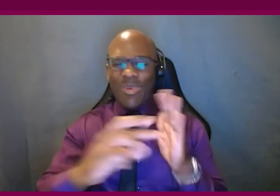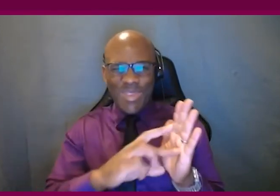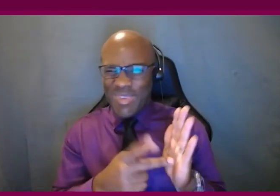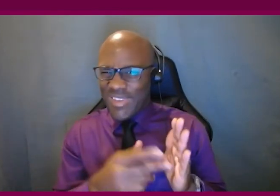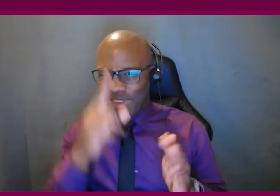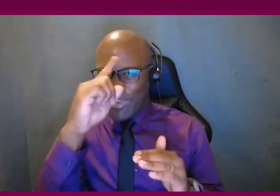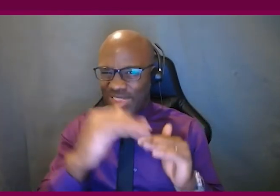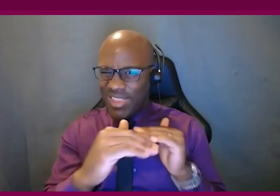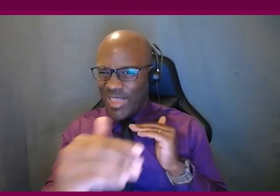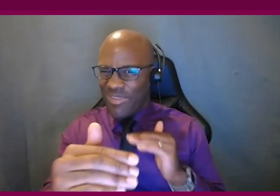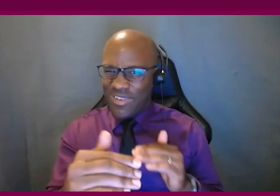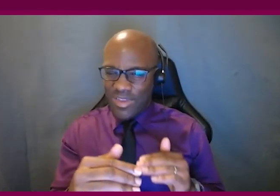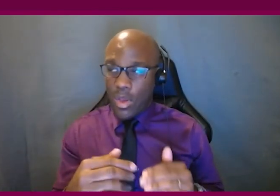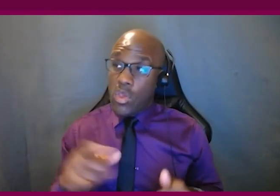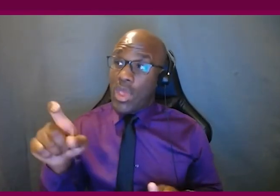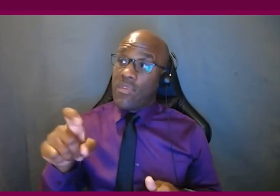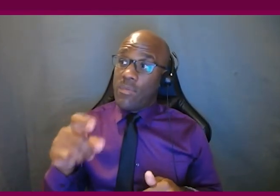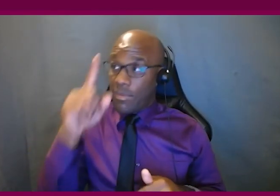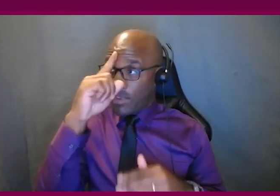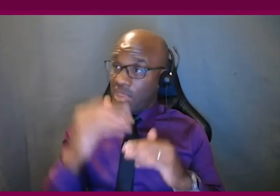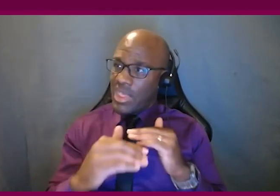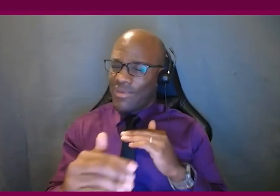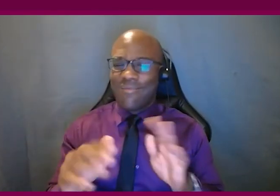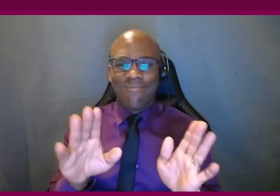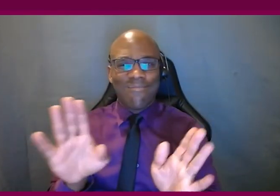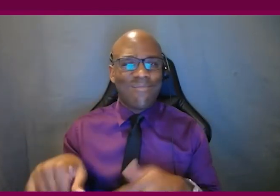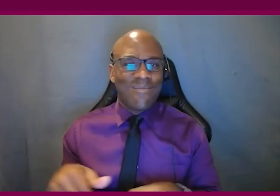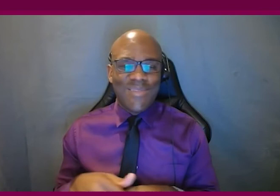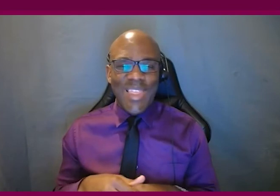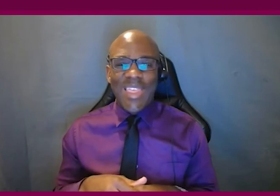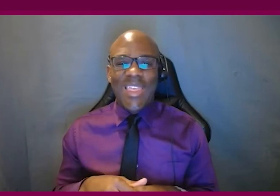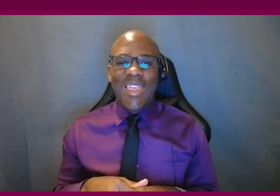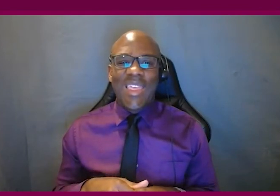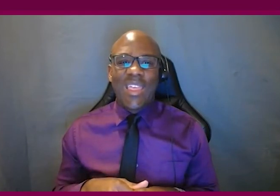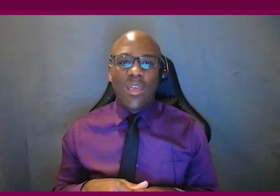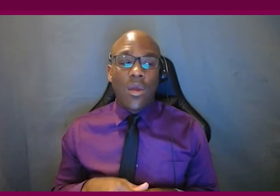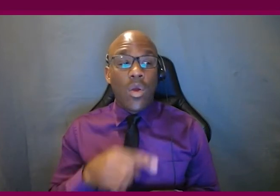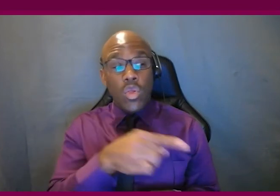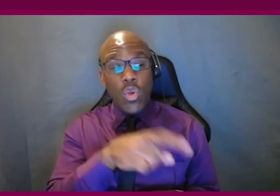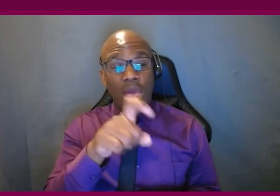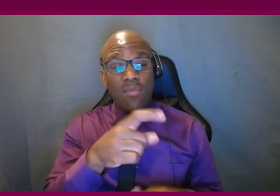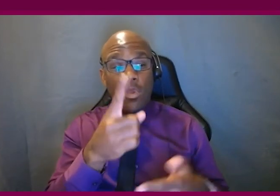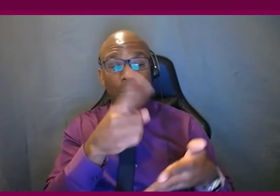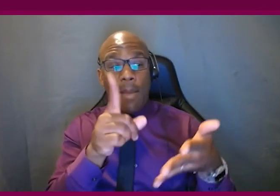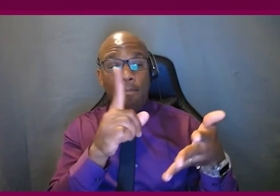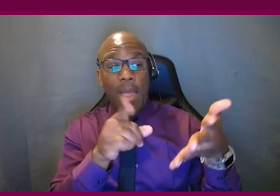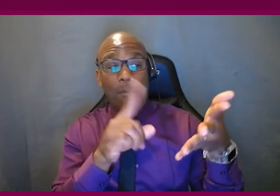or being a leader, or of going to work, or making a certain salary.